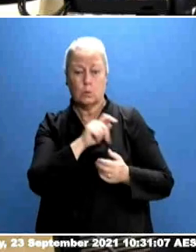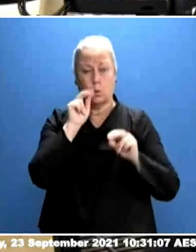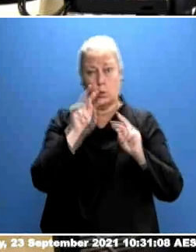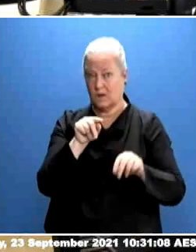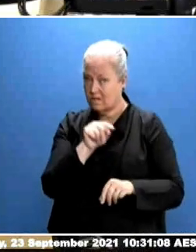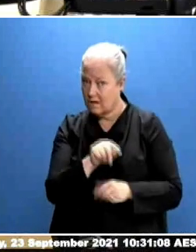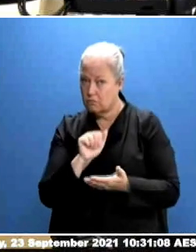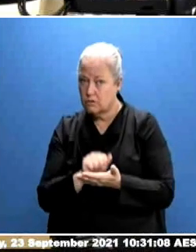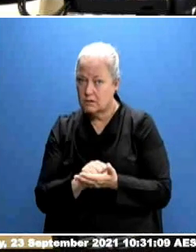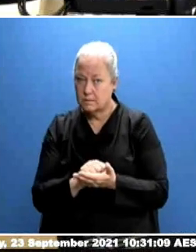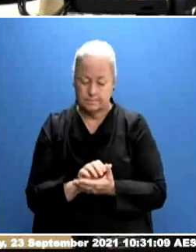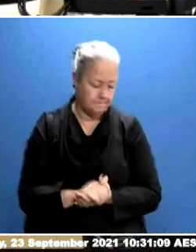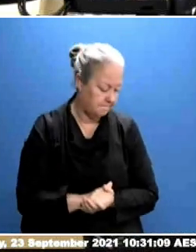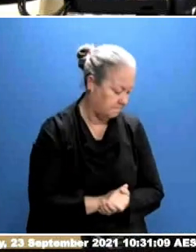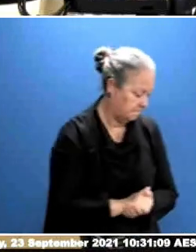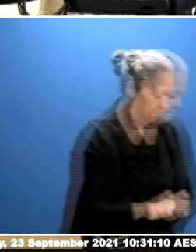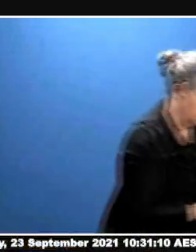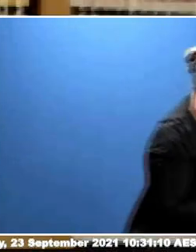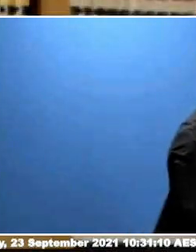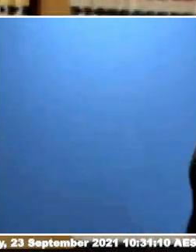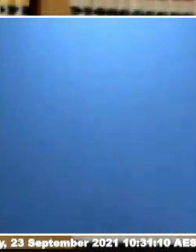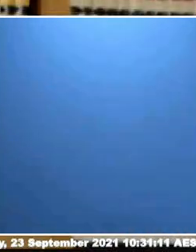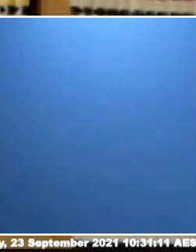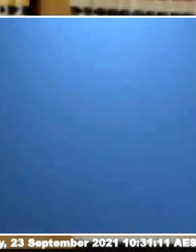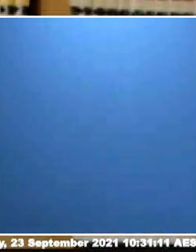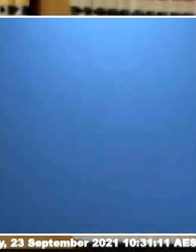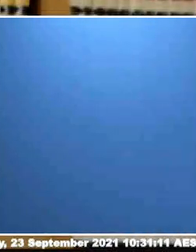I think that it's not a simple yes-no answer to that question